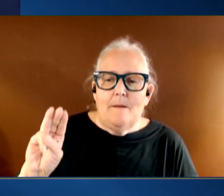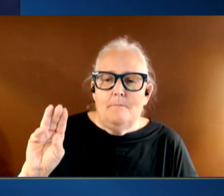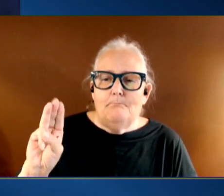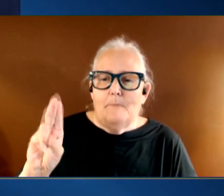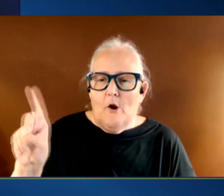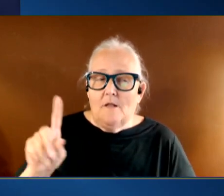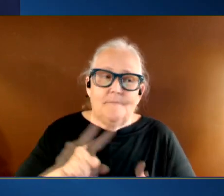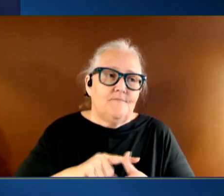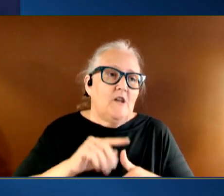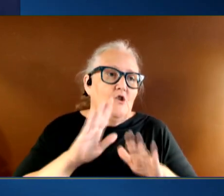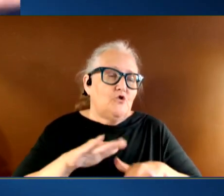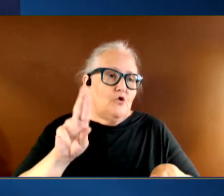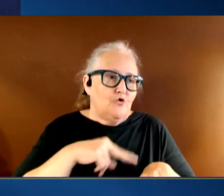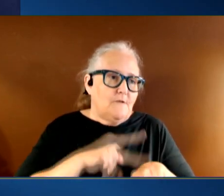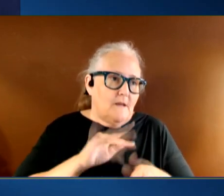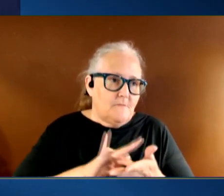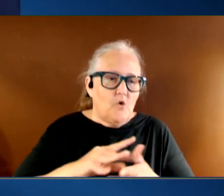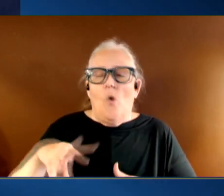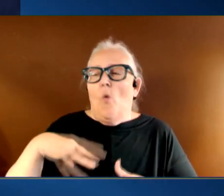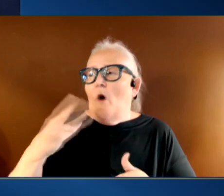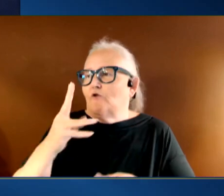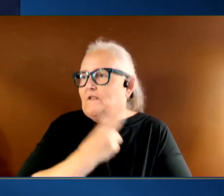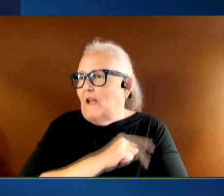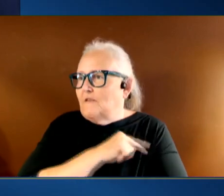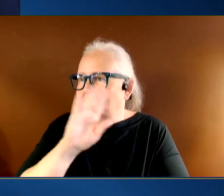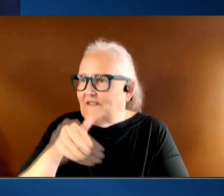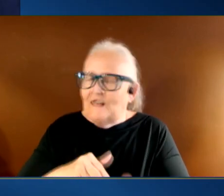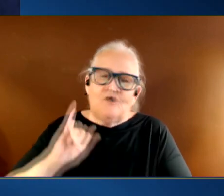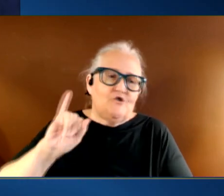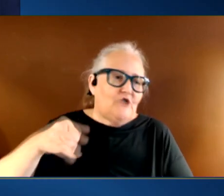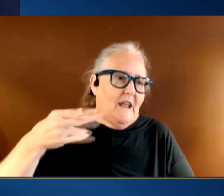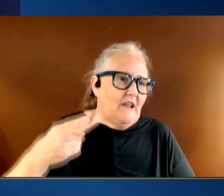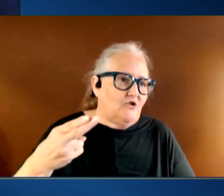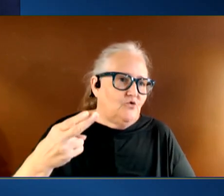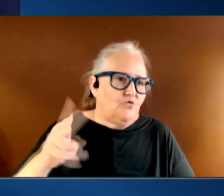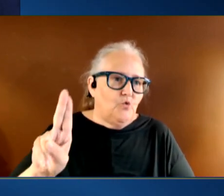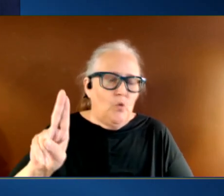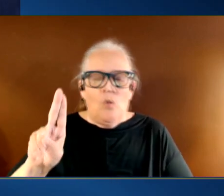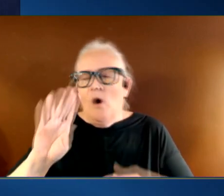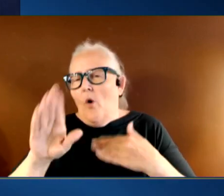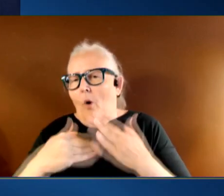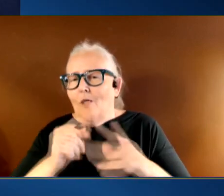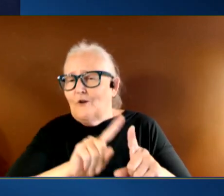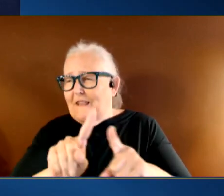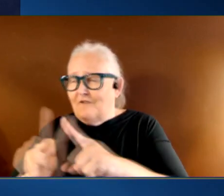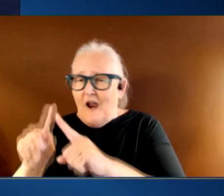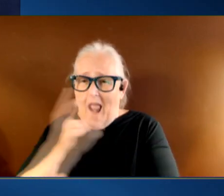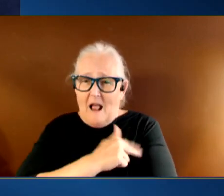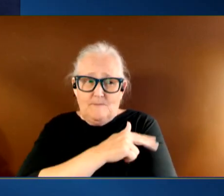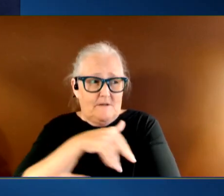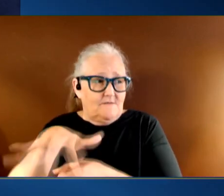Washington Hospital Center, Johns Hopkins, all of these institutions have taken care of me.